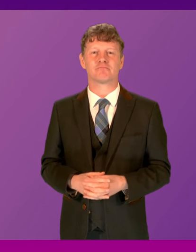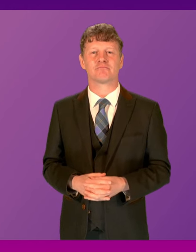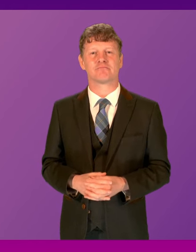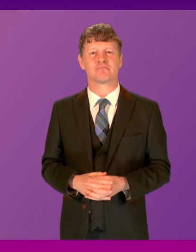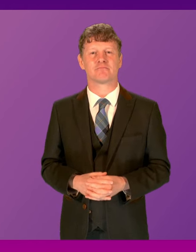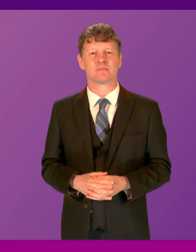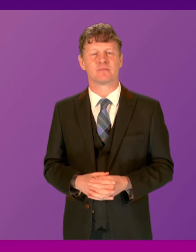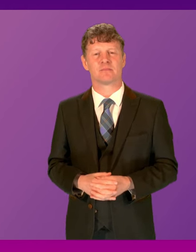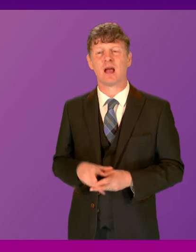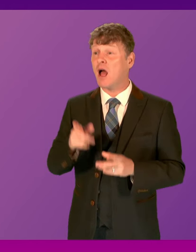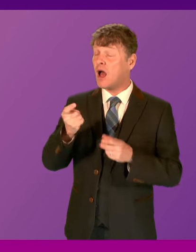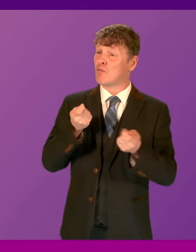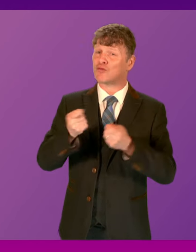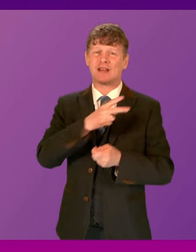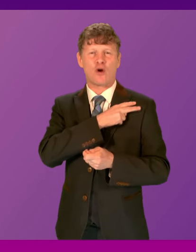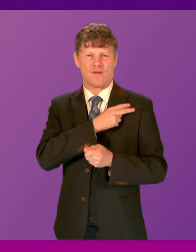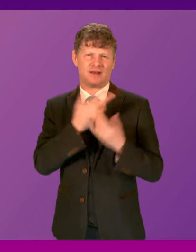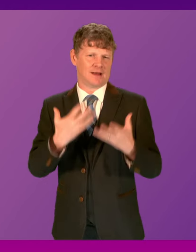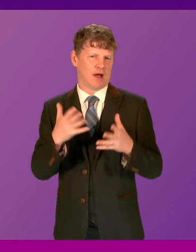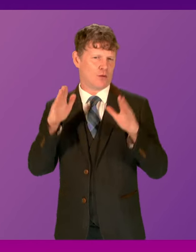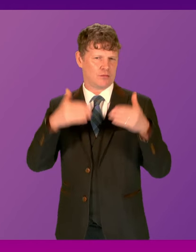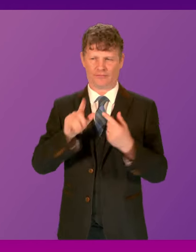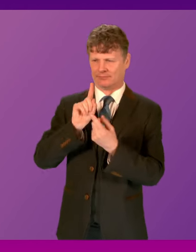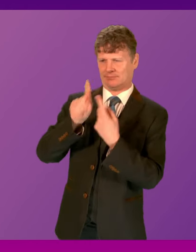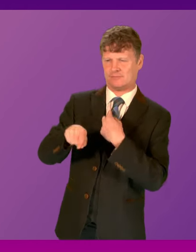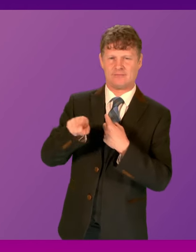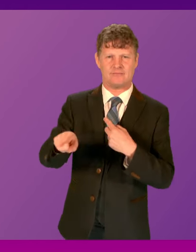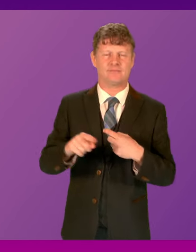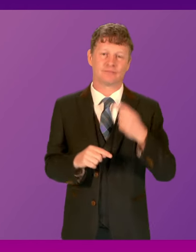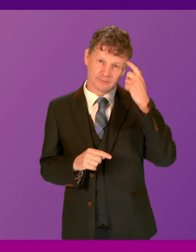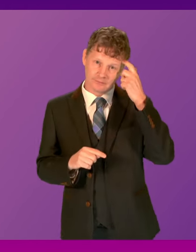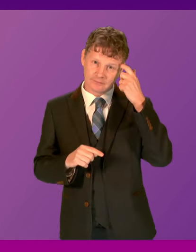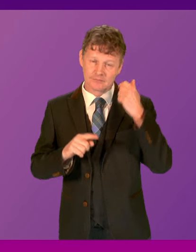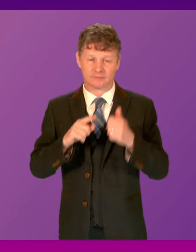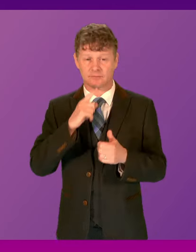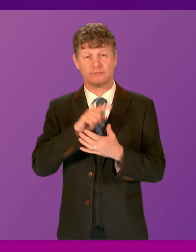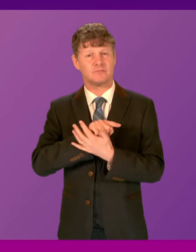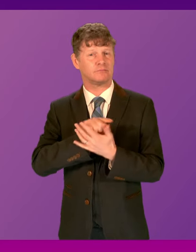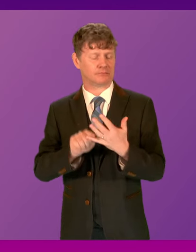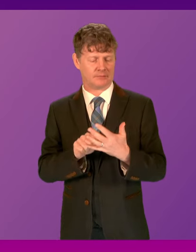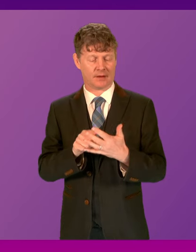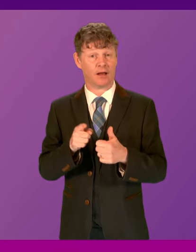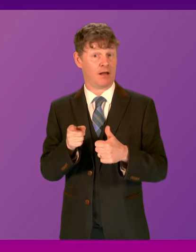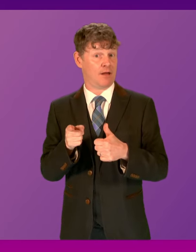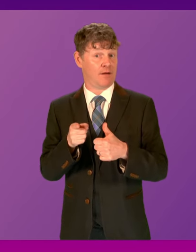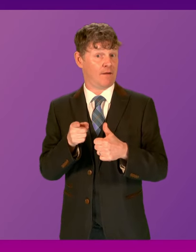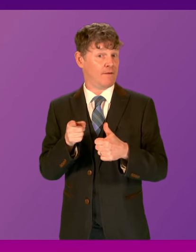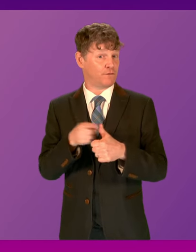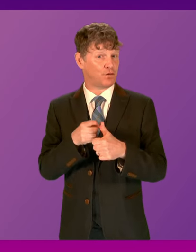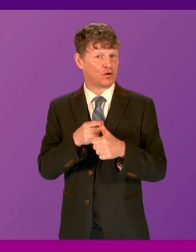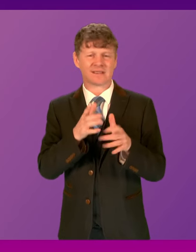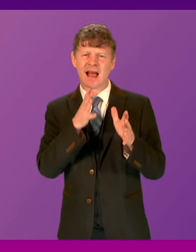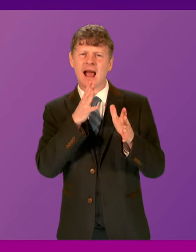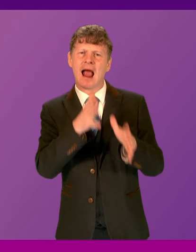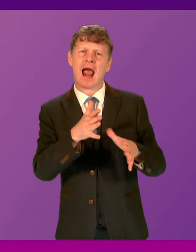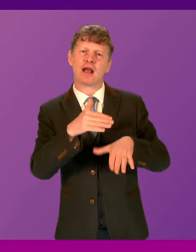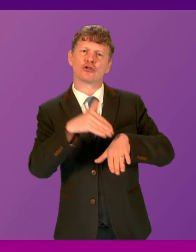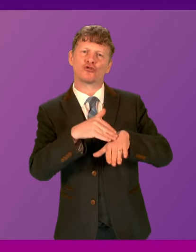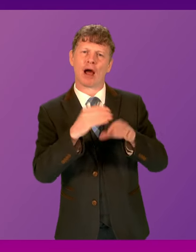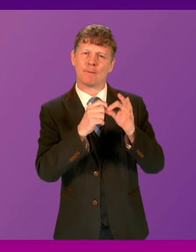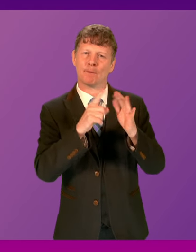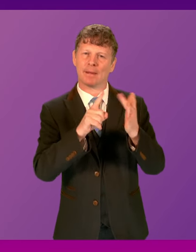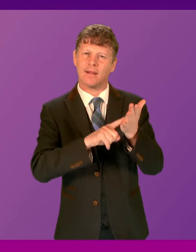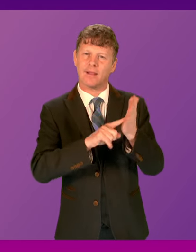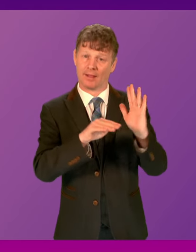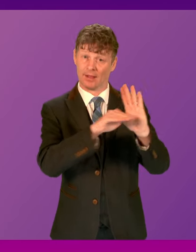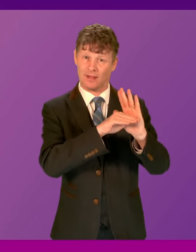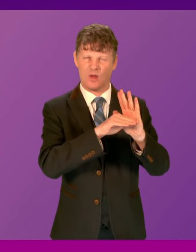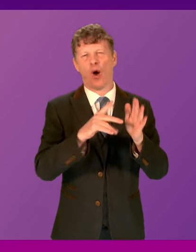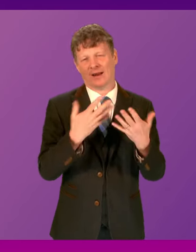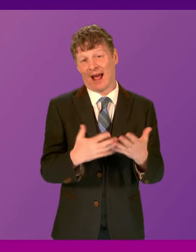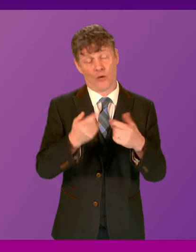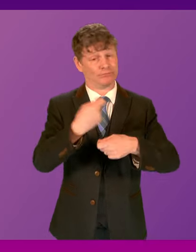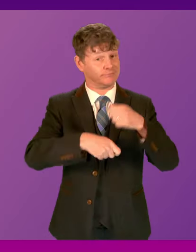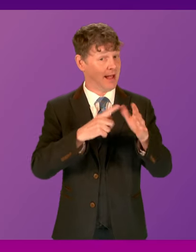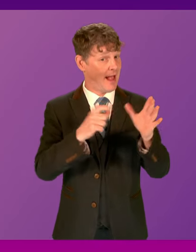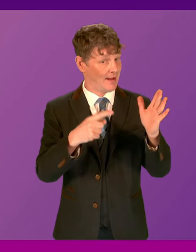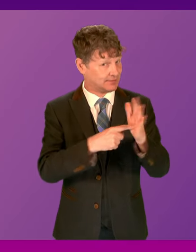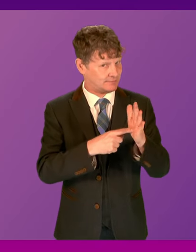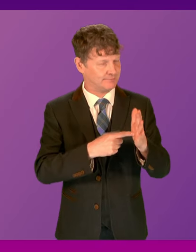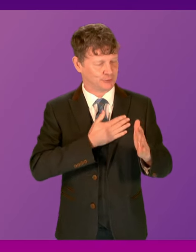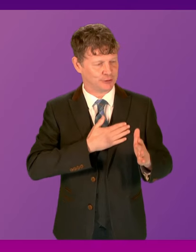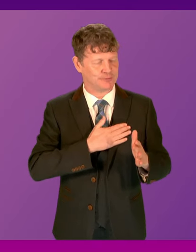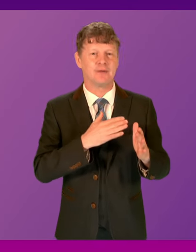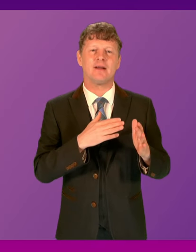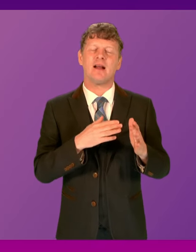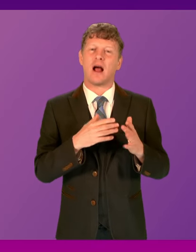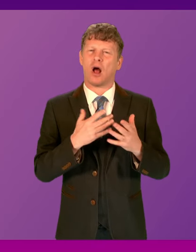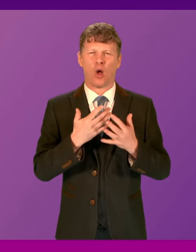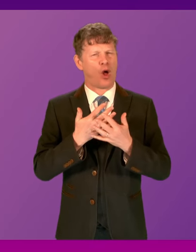I turn to the matter at hand. A lot of disinformation about